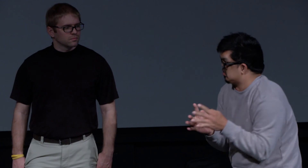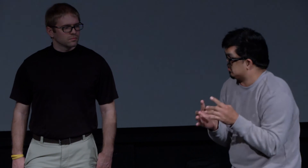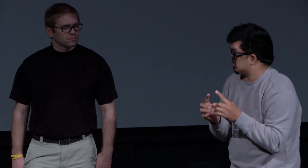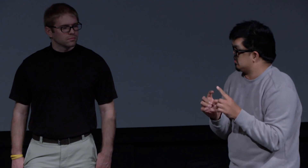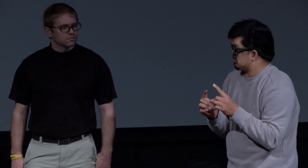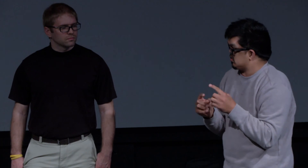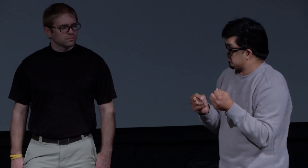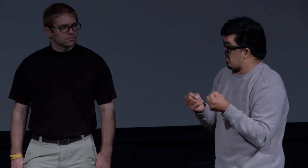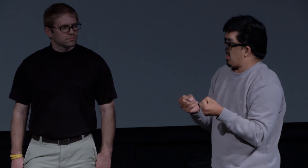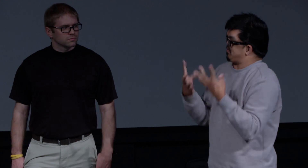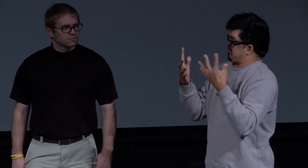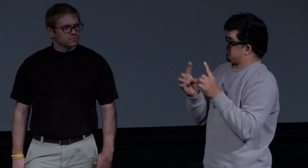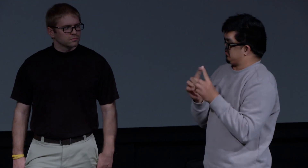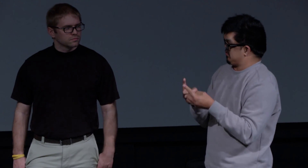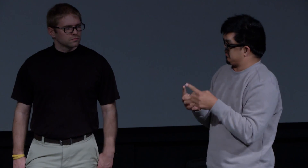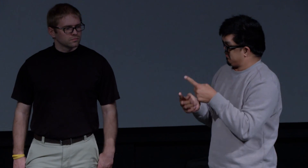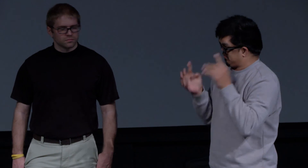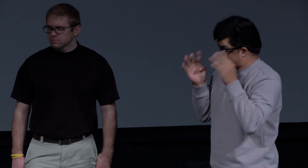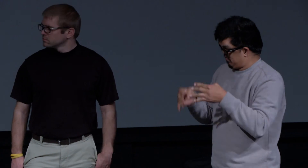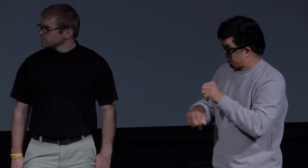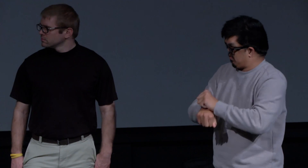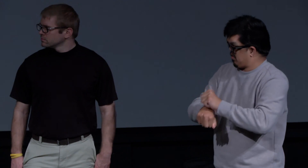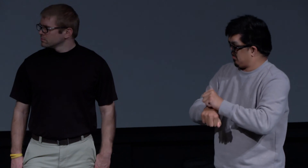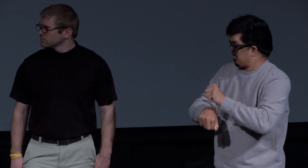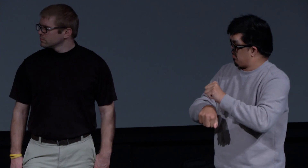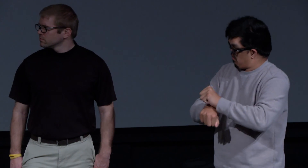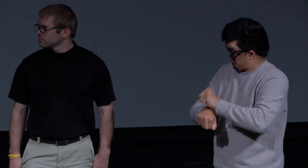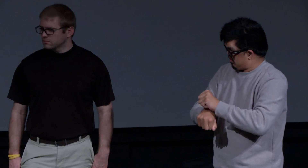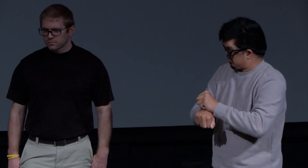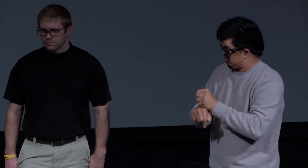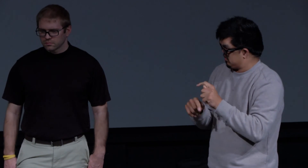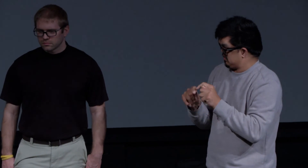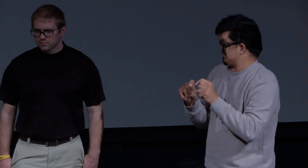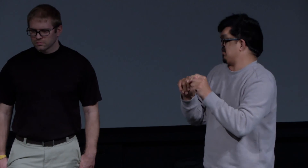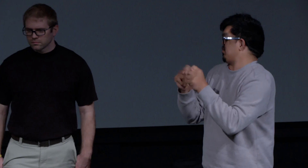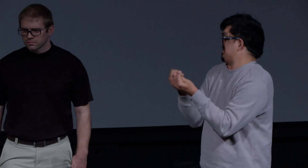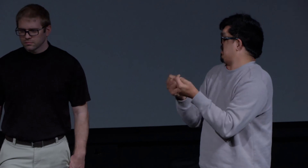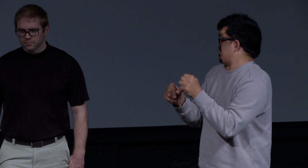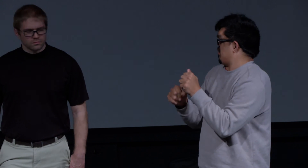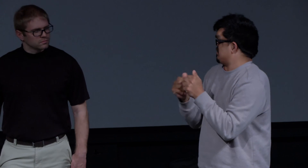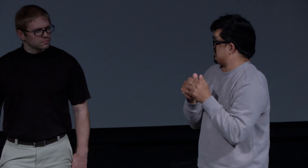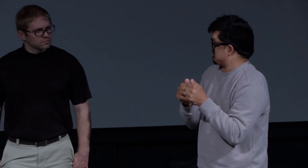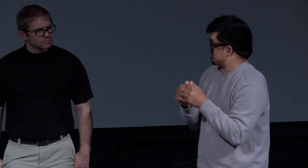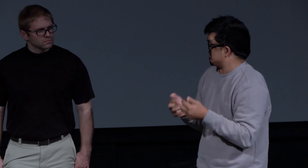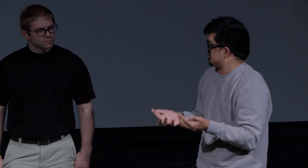are they very small departments, are they large departments? How many people in your group are working on these kinds